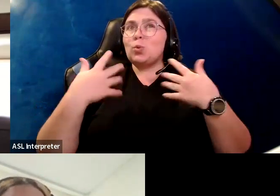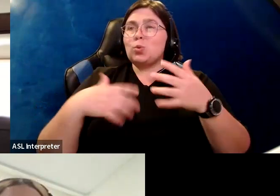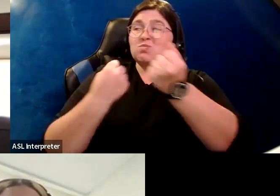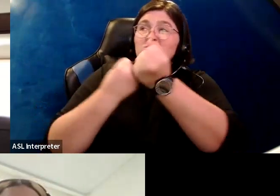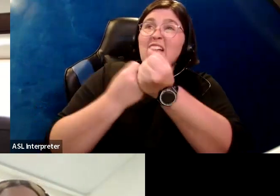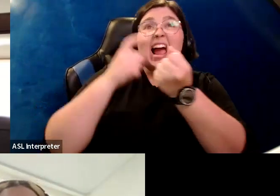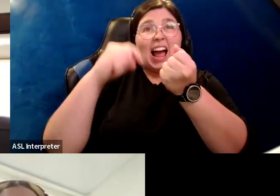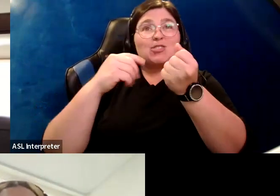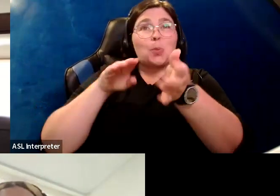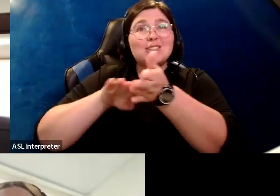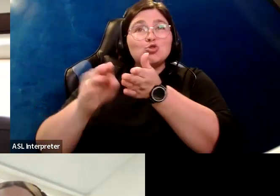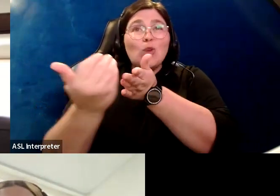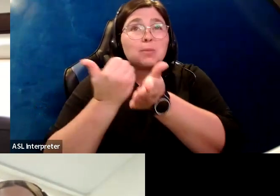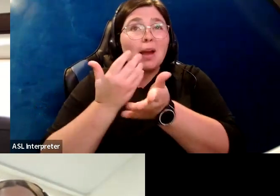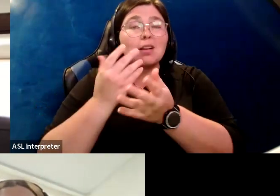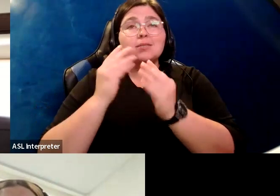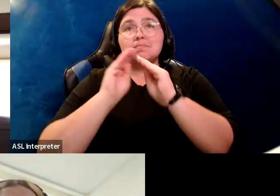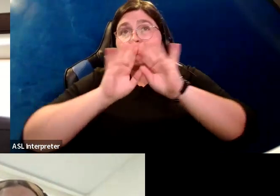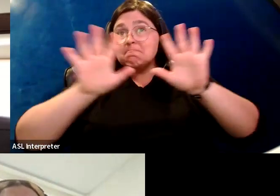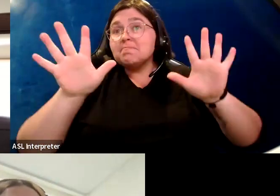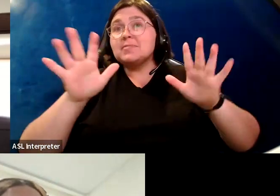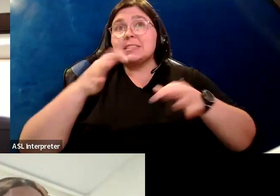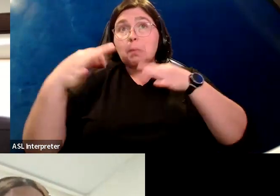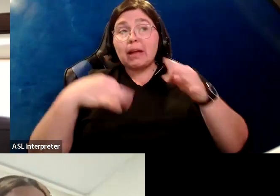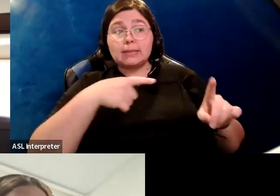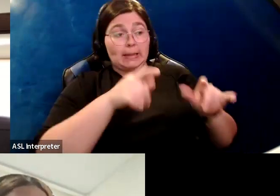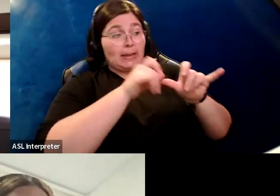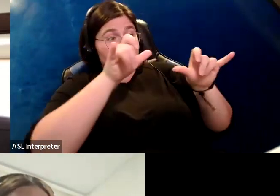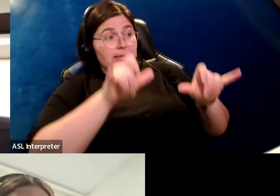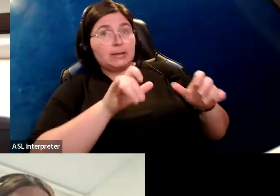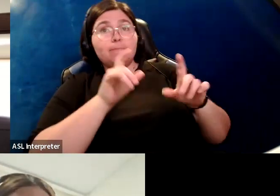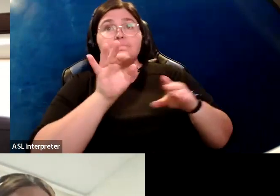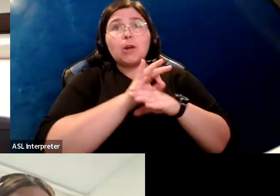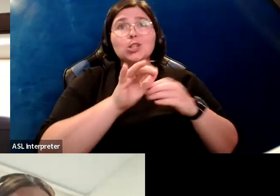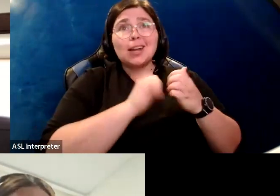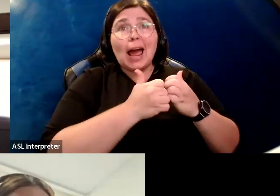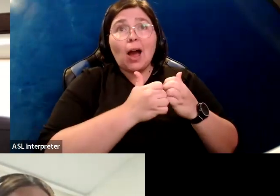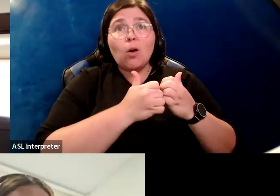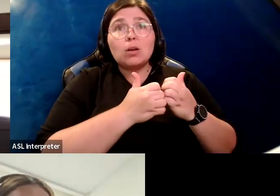so users can understand how these systems work and trust them.